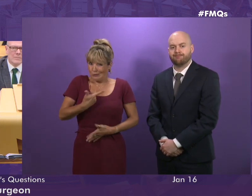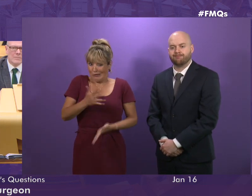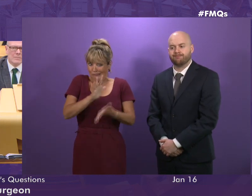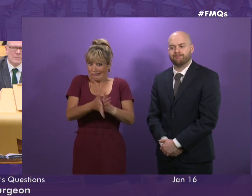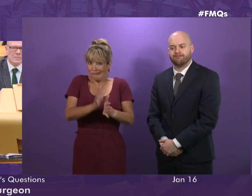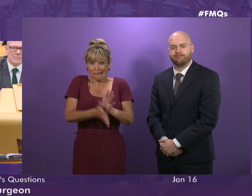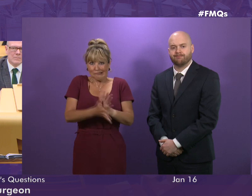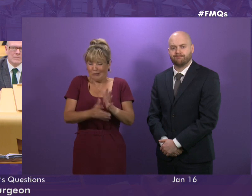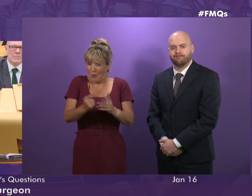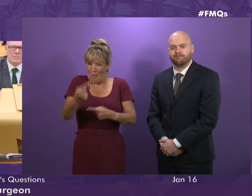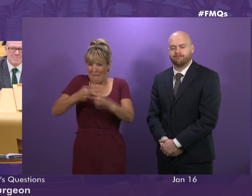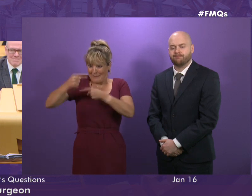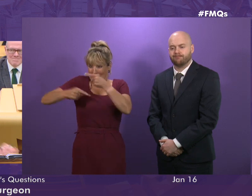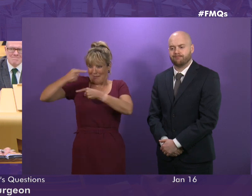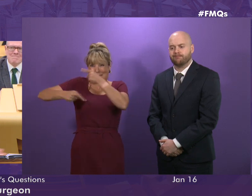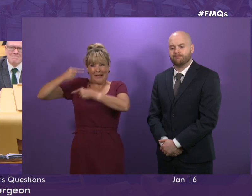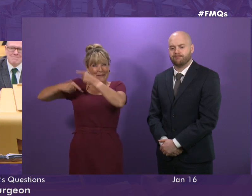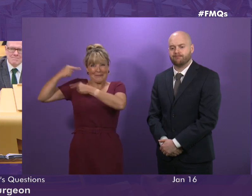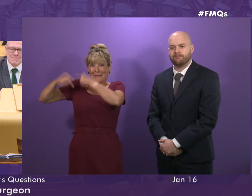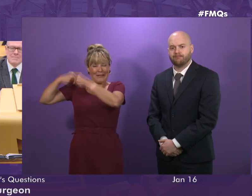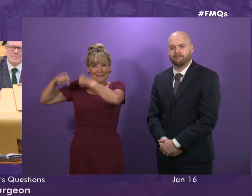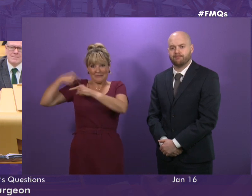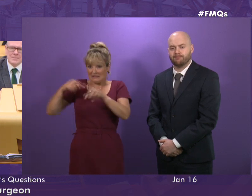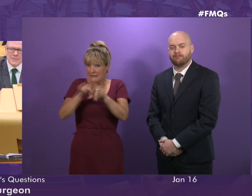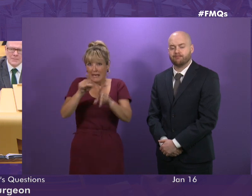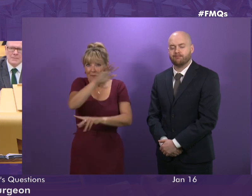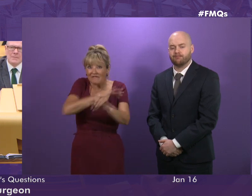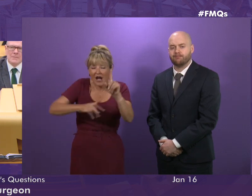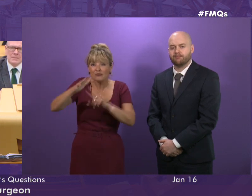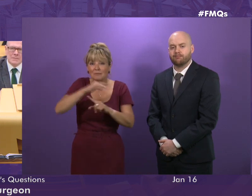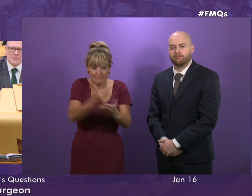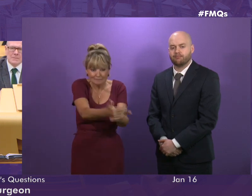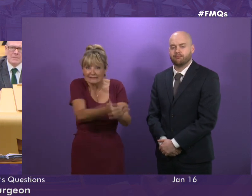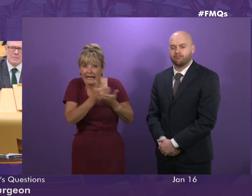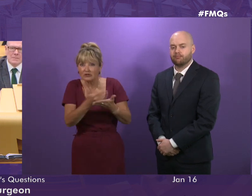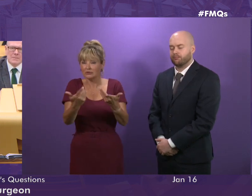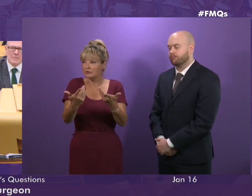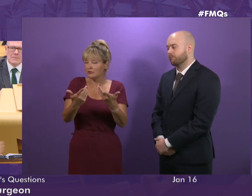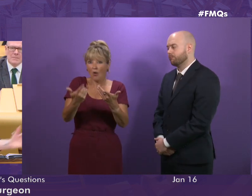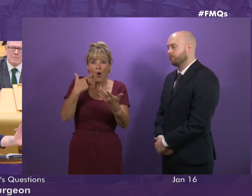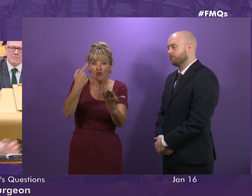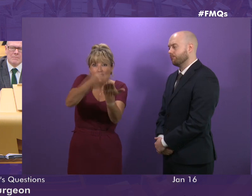on consumer protections as well as on environmental protections and general standards of regulation.